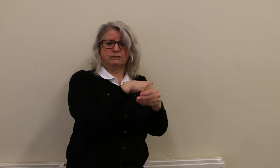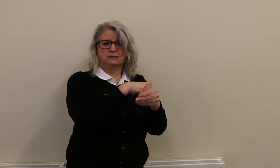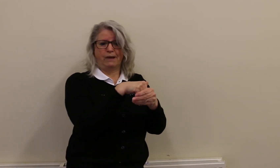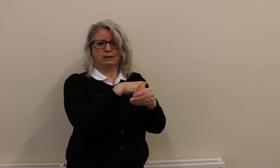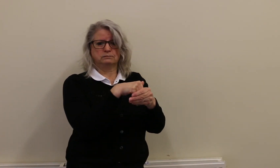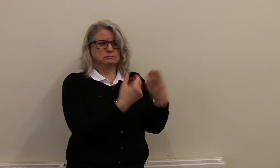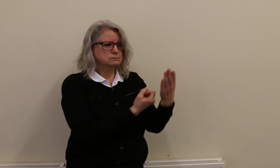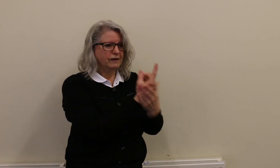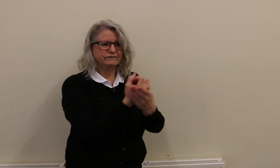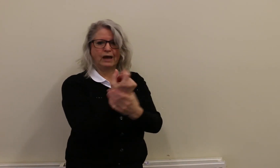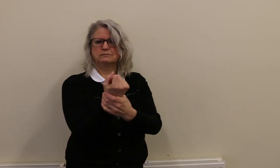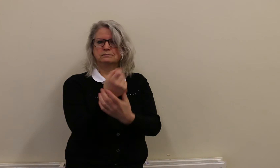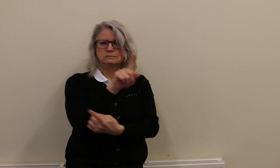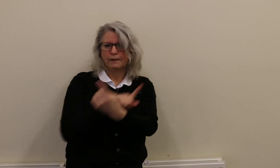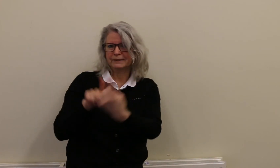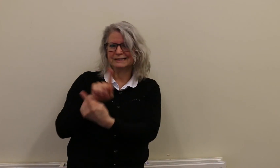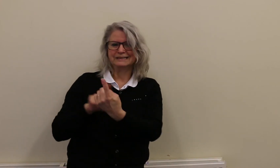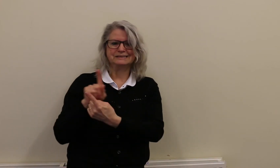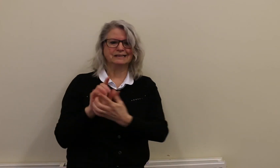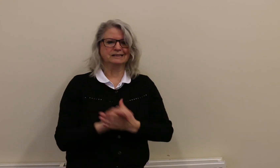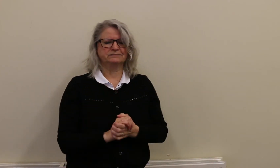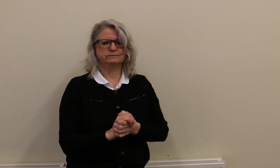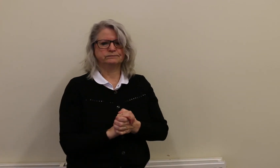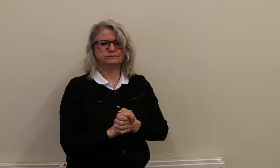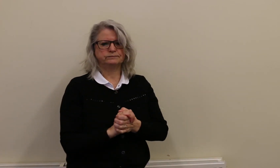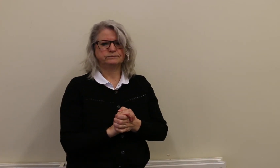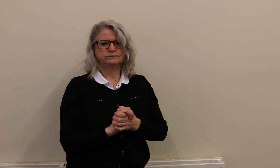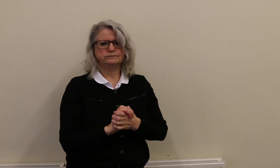to participate and attend members' events and meetings'